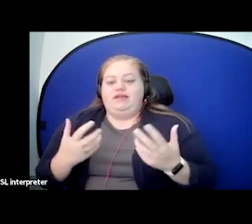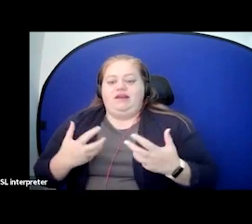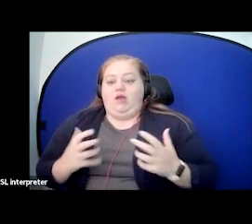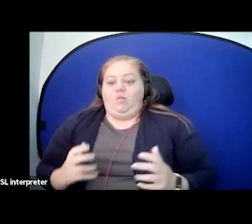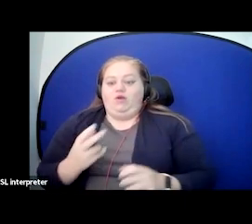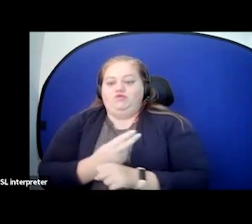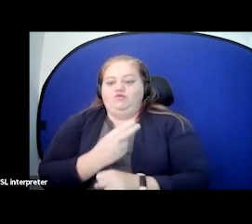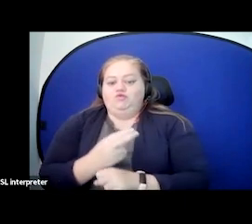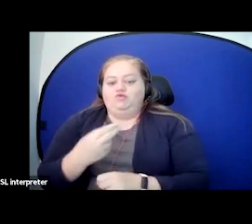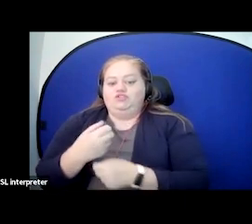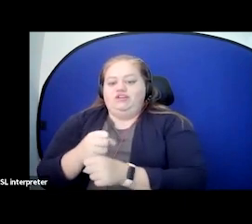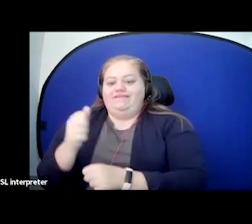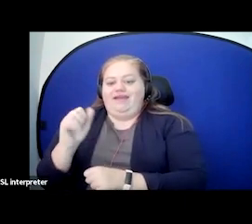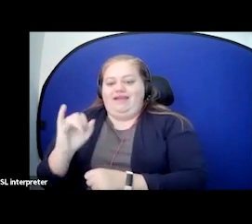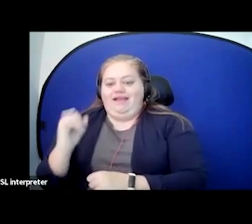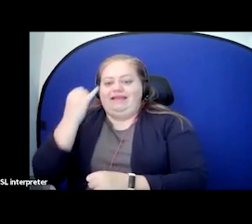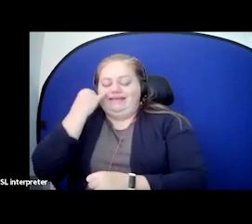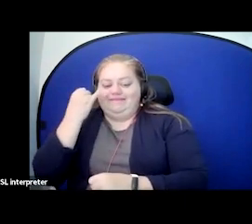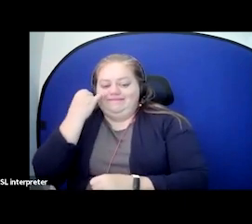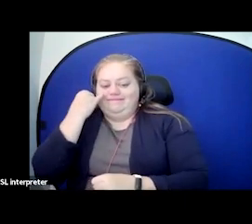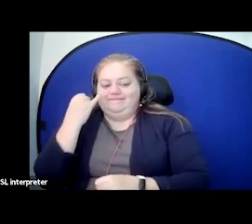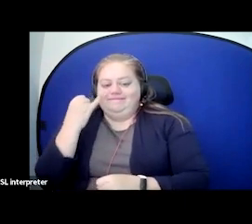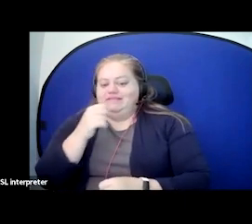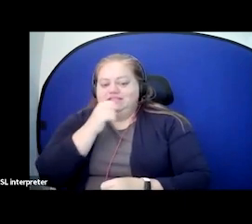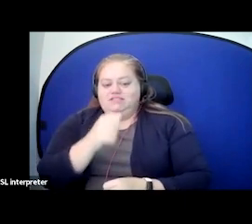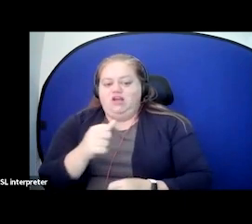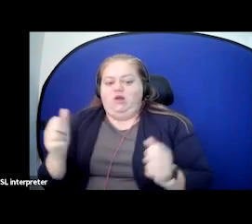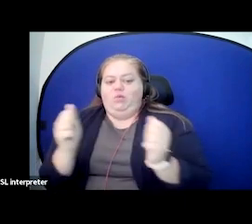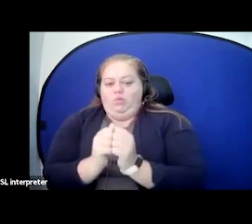if it is not used with a structure.